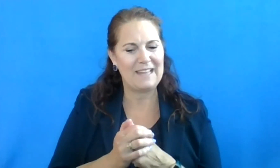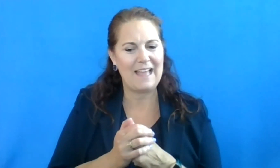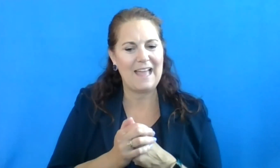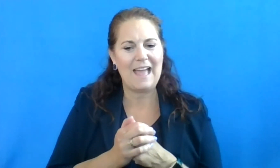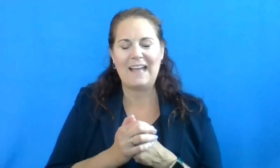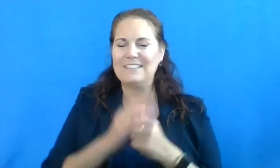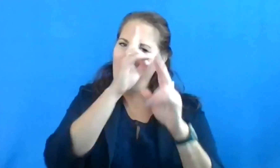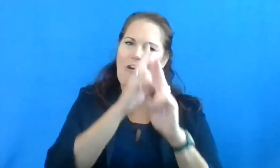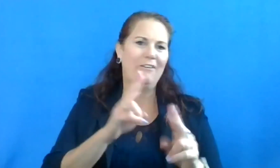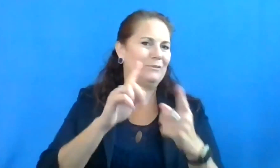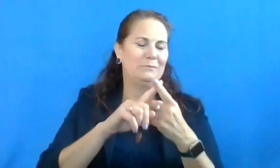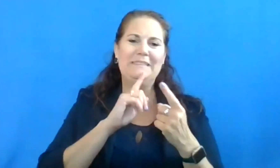It's an honor to be here.